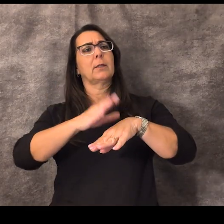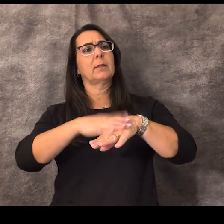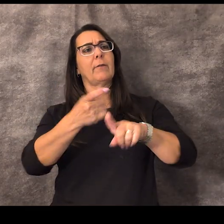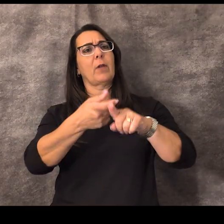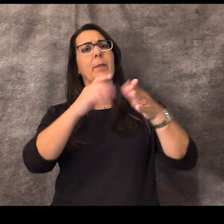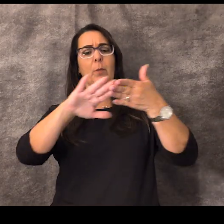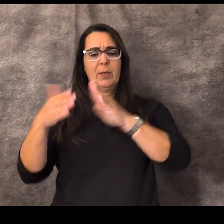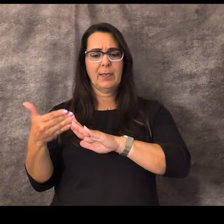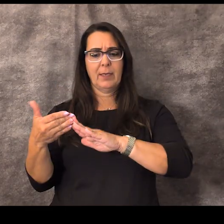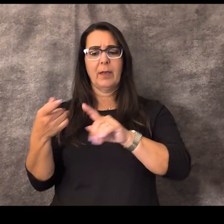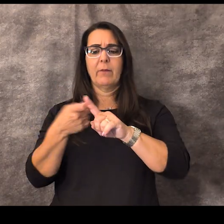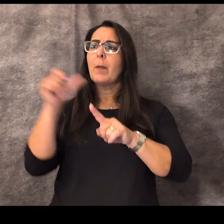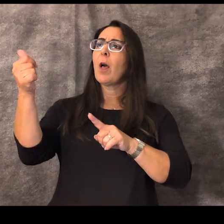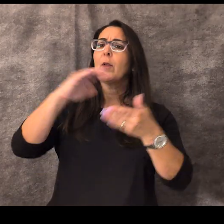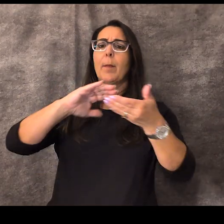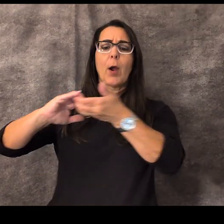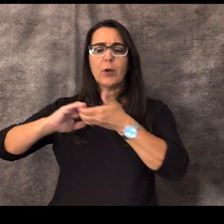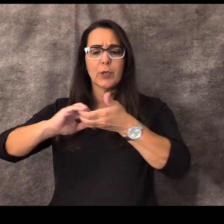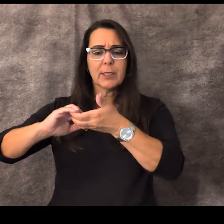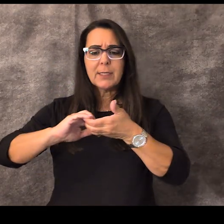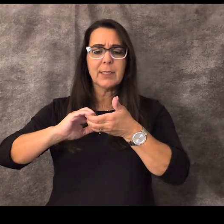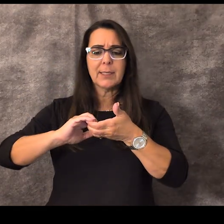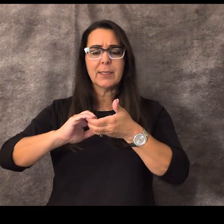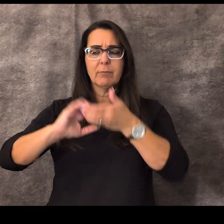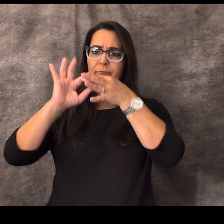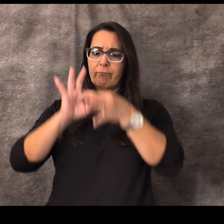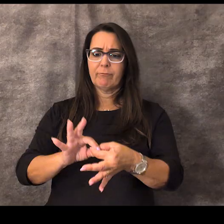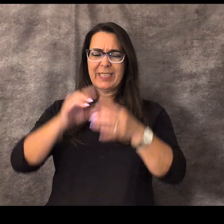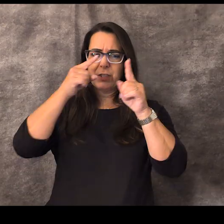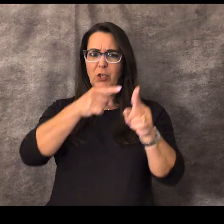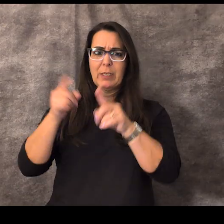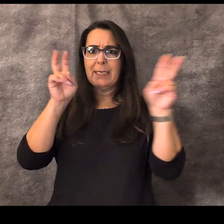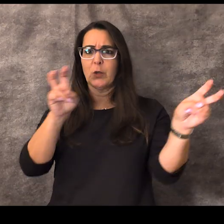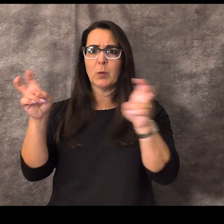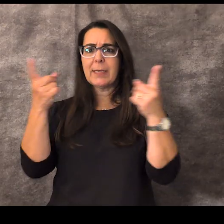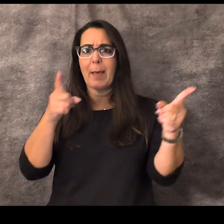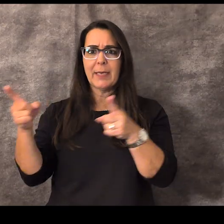and from external partners about, the certain issues, with respect to mental health